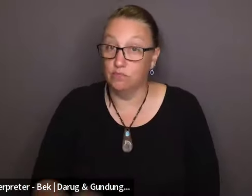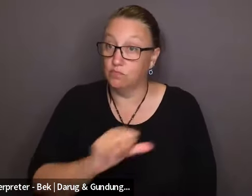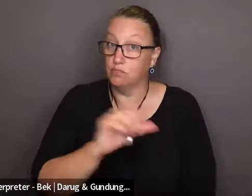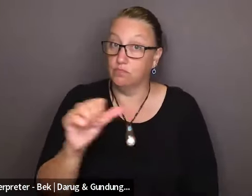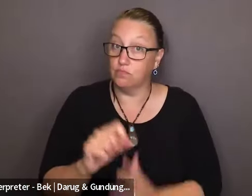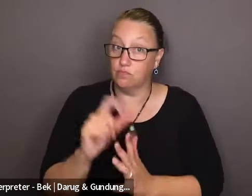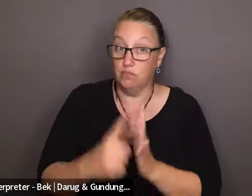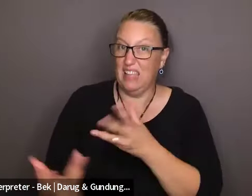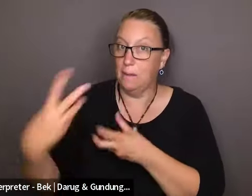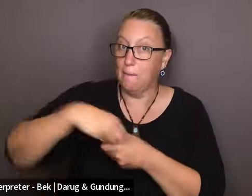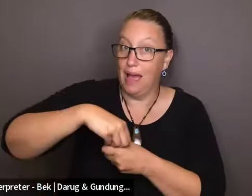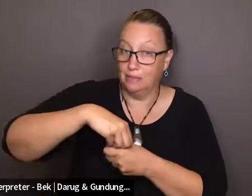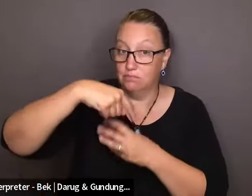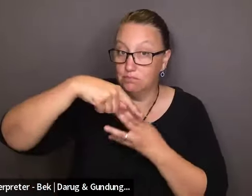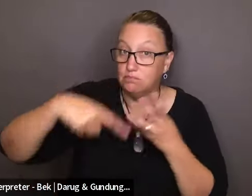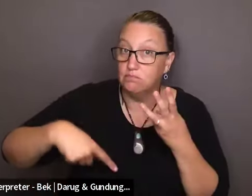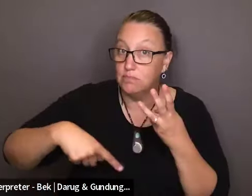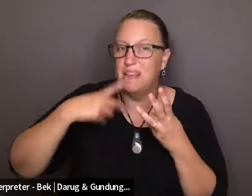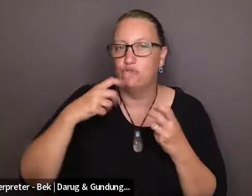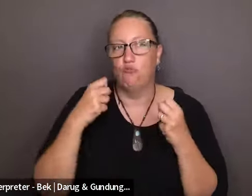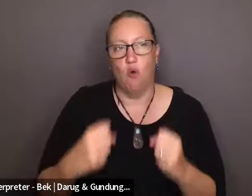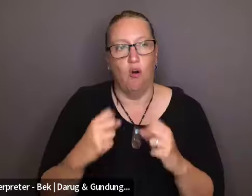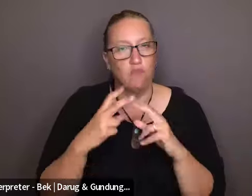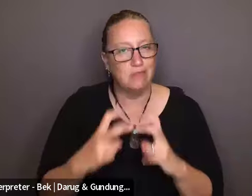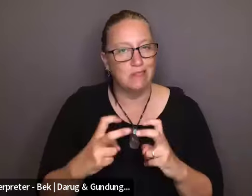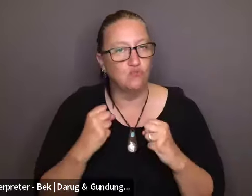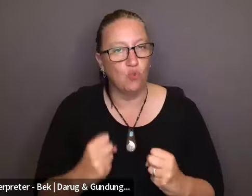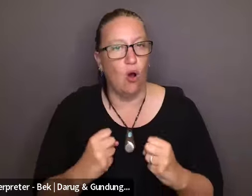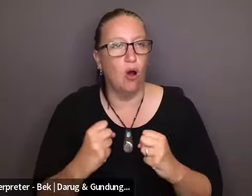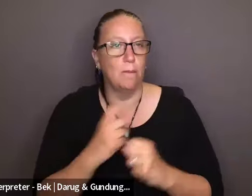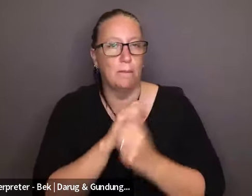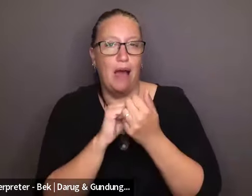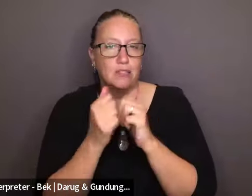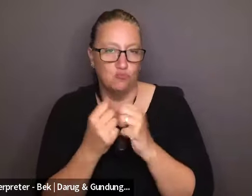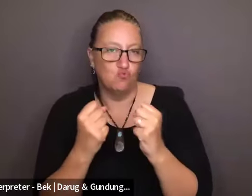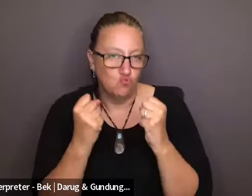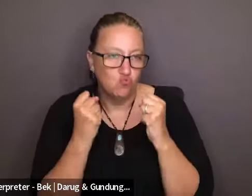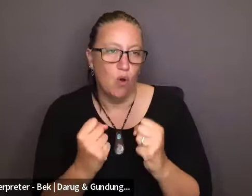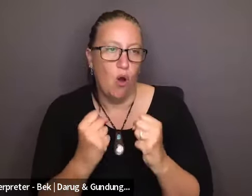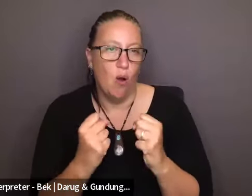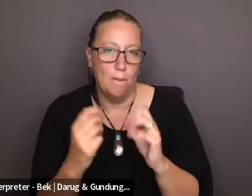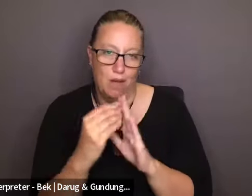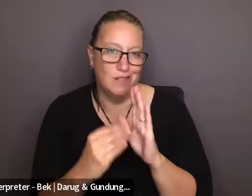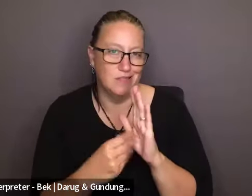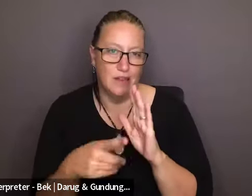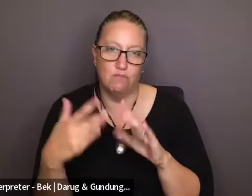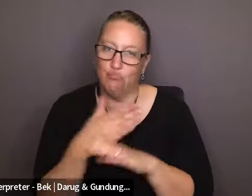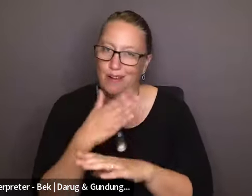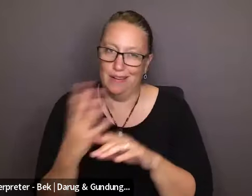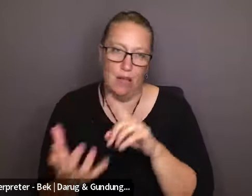roadmap for more inclusive and effective disability research. Projects that embed these principles tend to produce